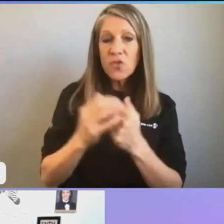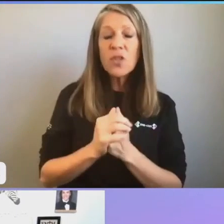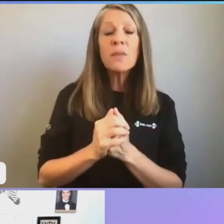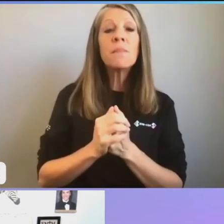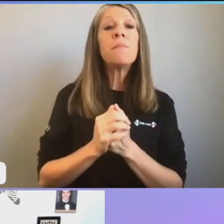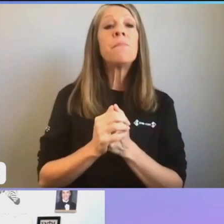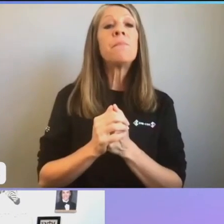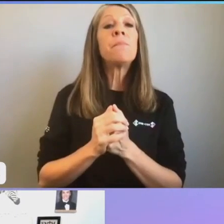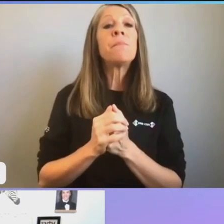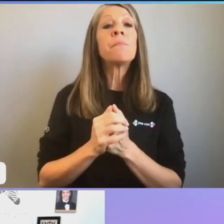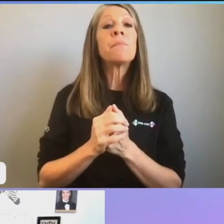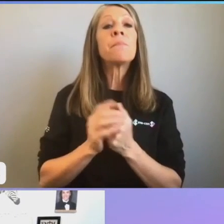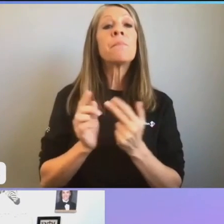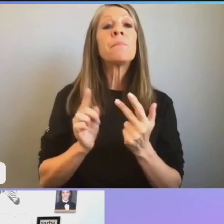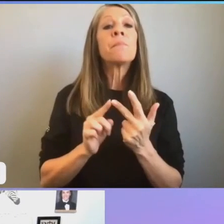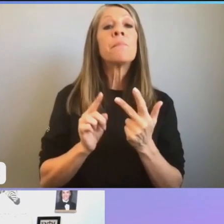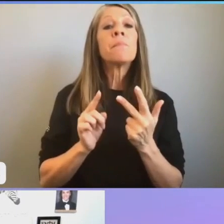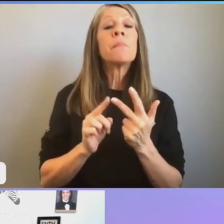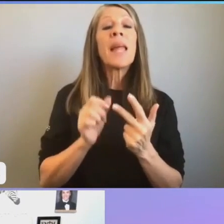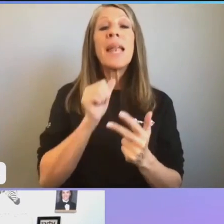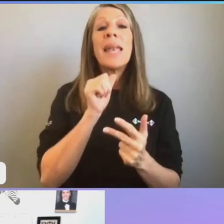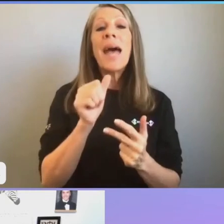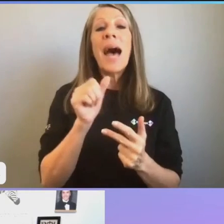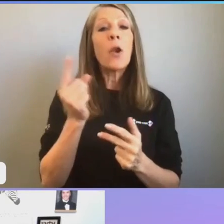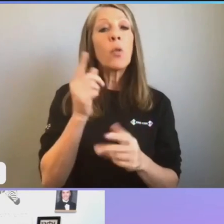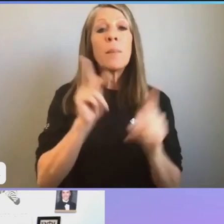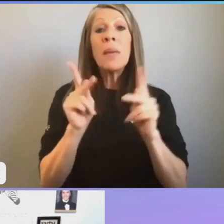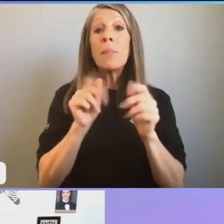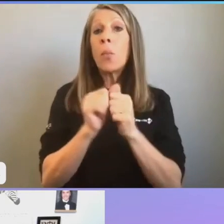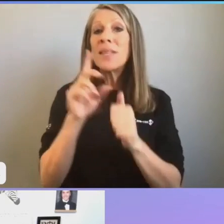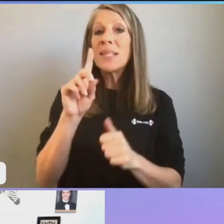I think Minnesota has done some great work, especially